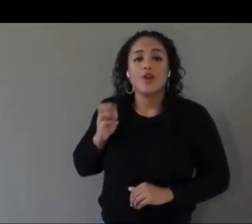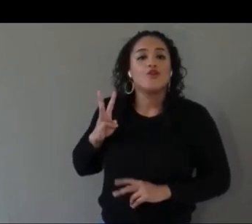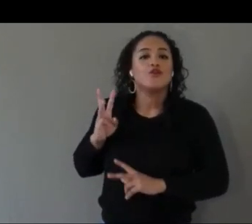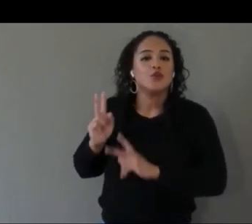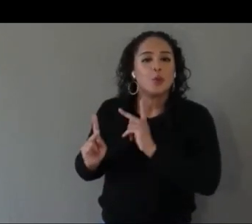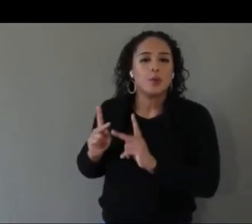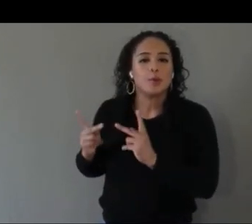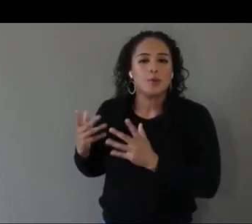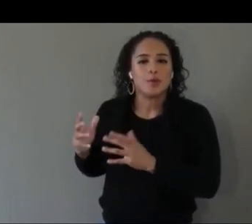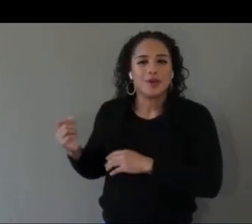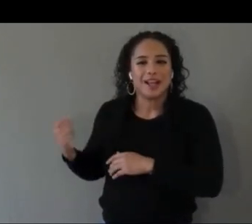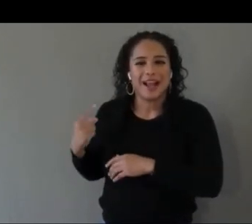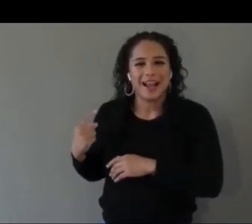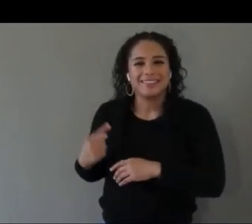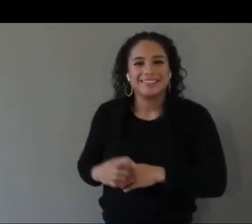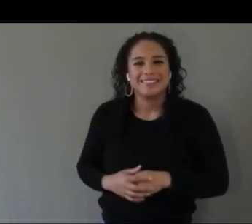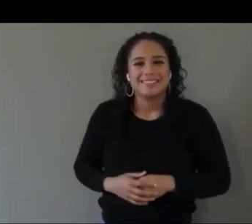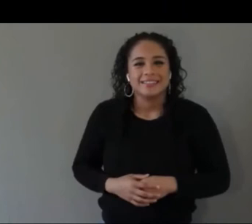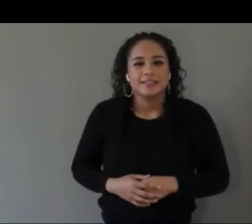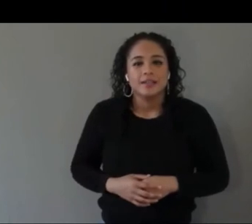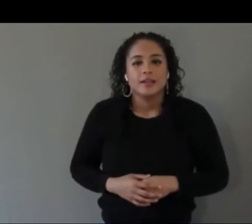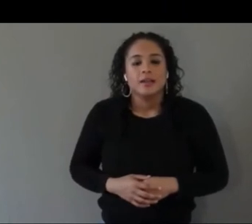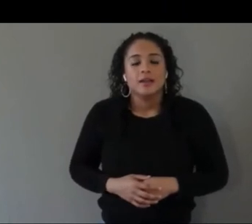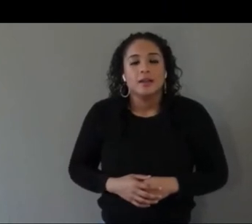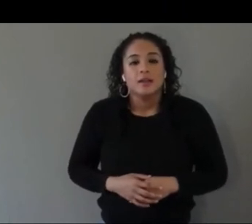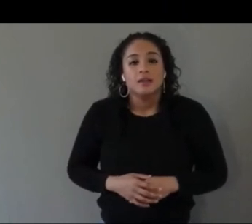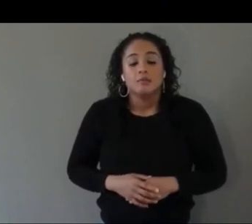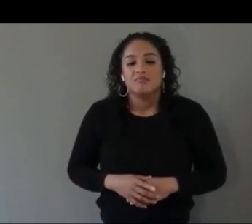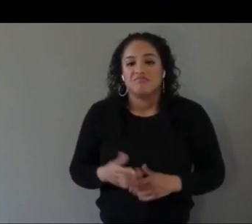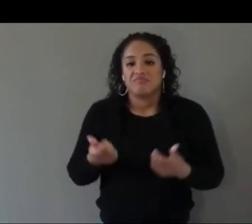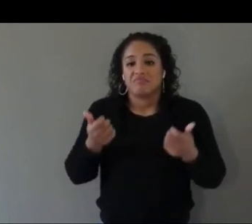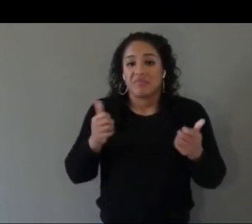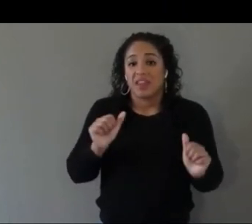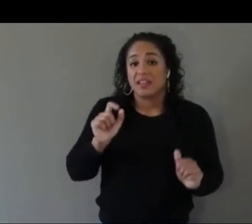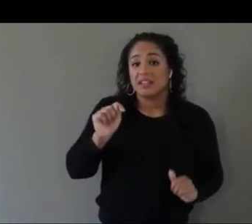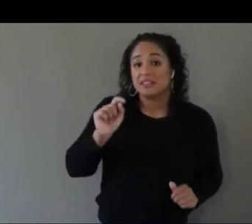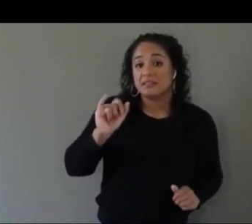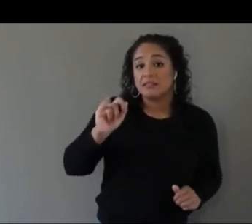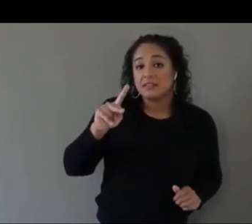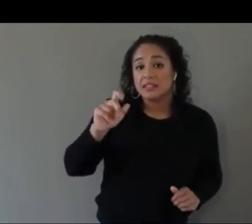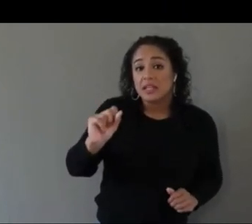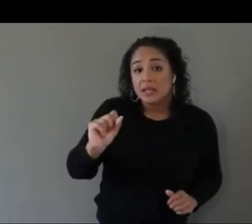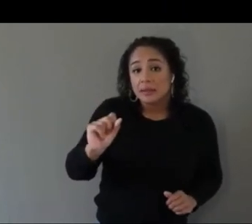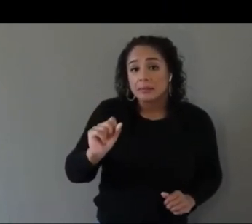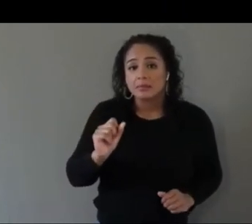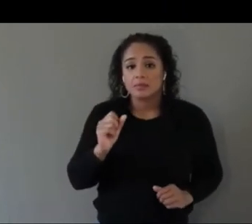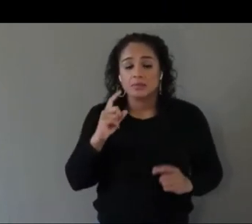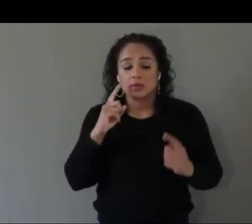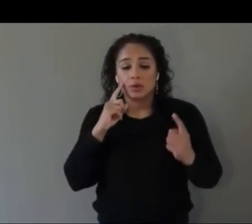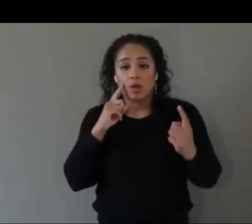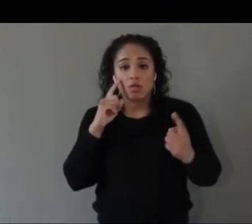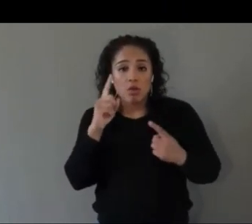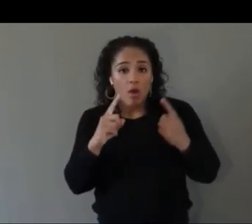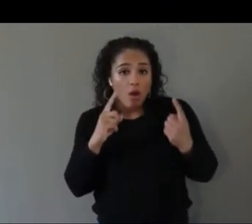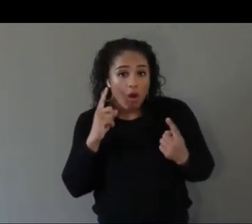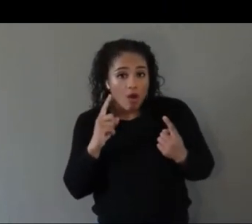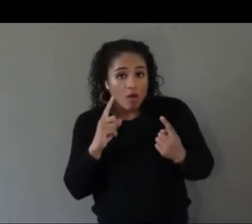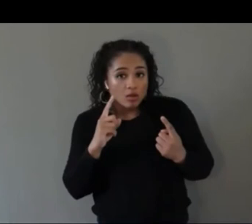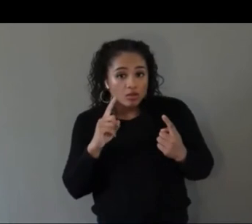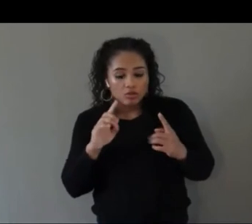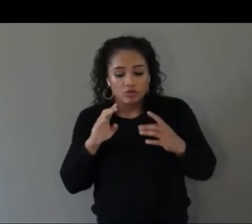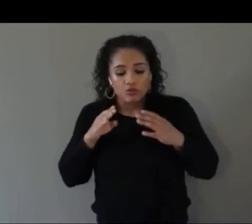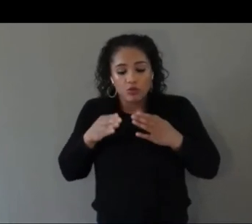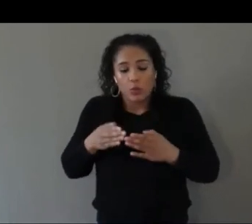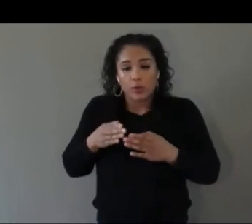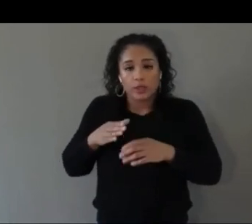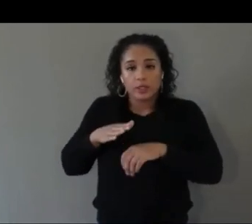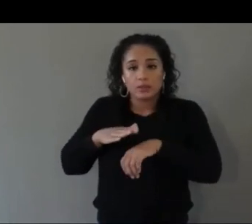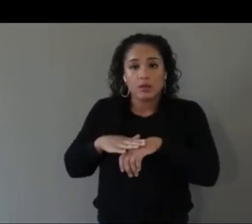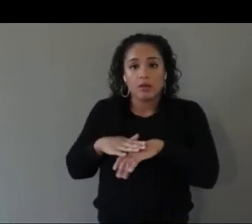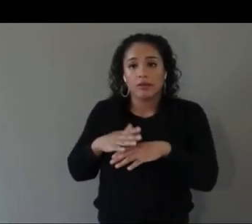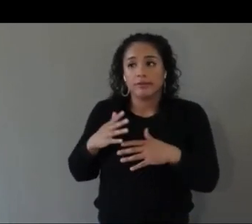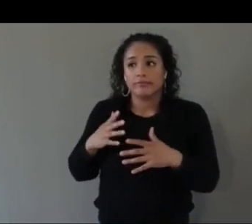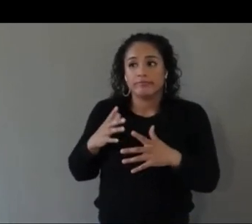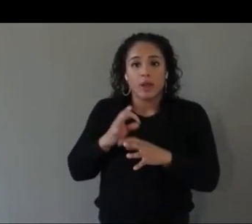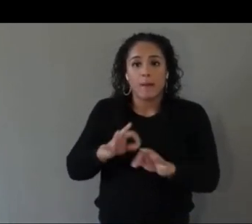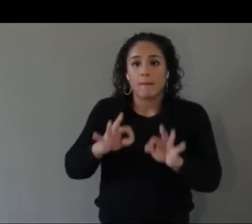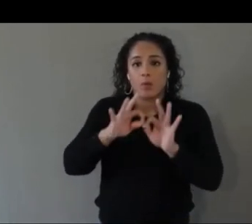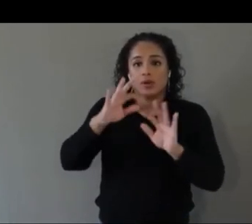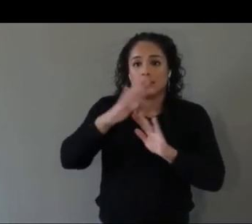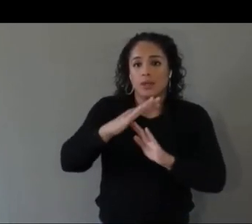Do you have any tips for thoughts on making -- what's most important in making content